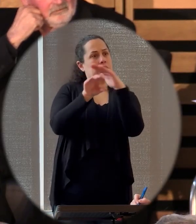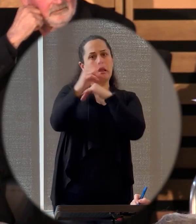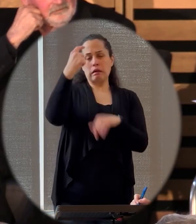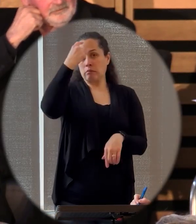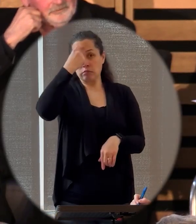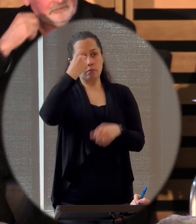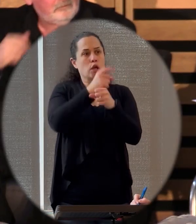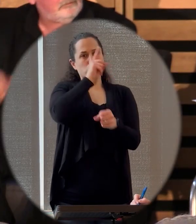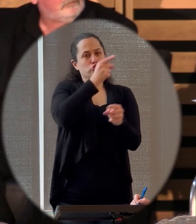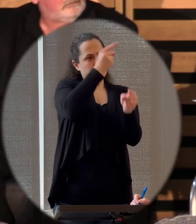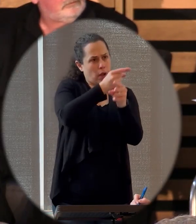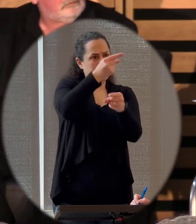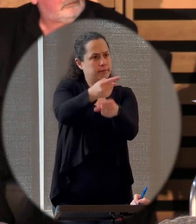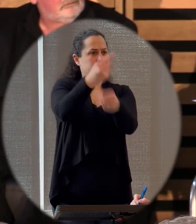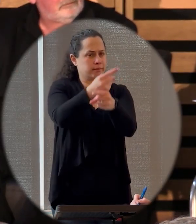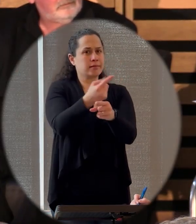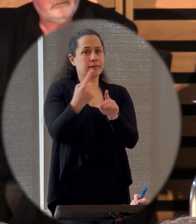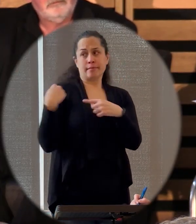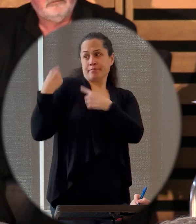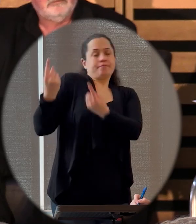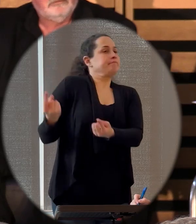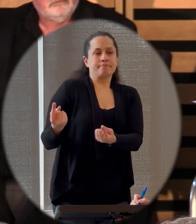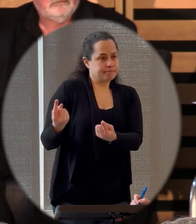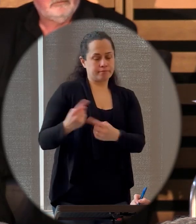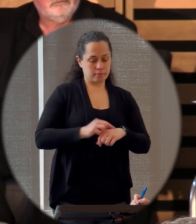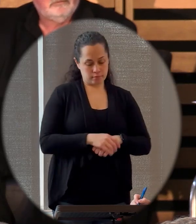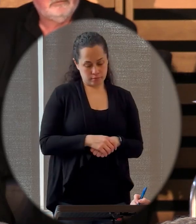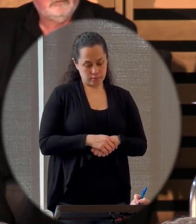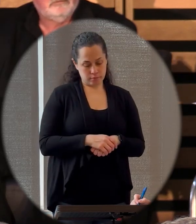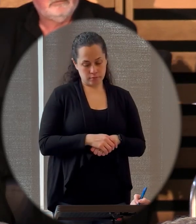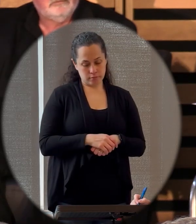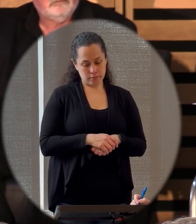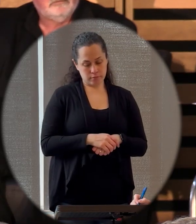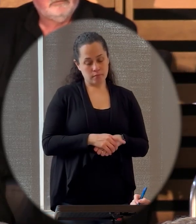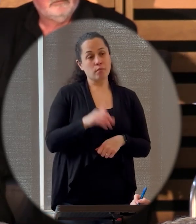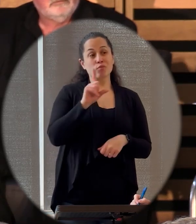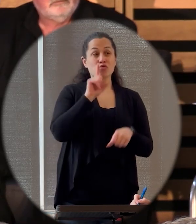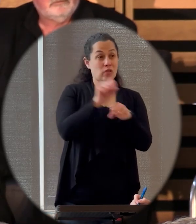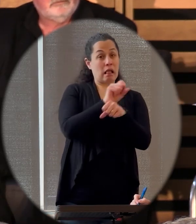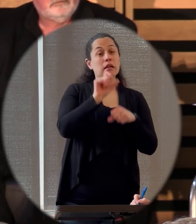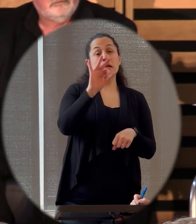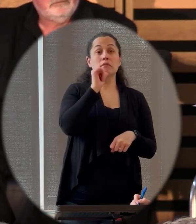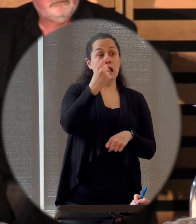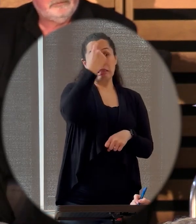if not every time before. The reality is that not embedding accessibility from the start means that